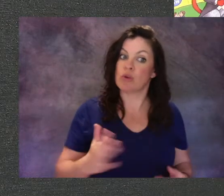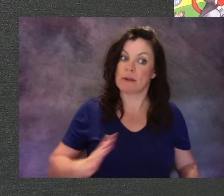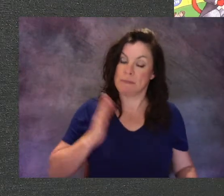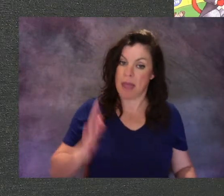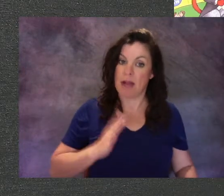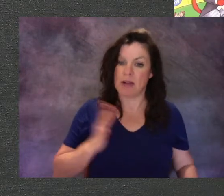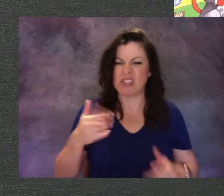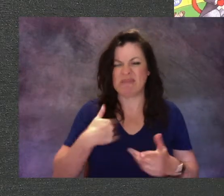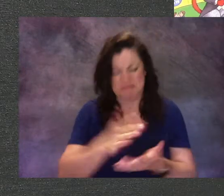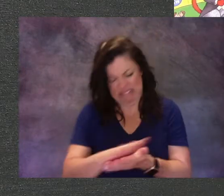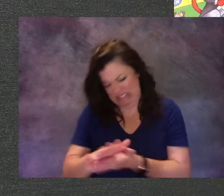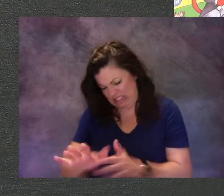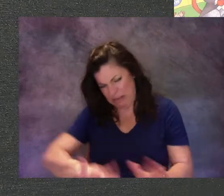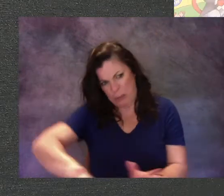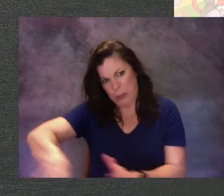I'm gonna clean up this mess, and I'll be right back.